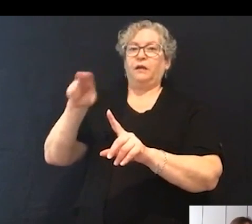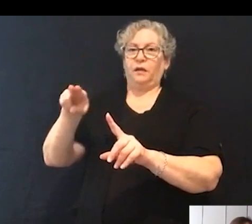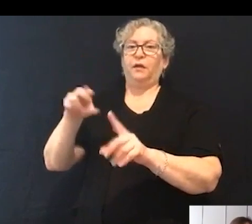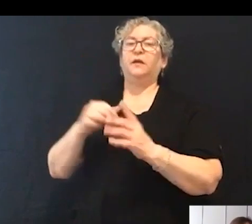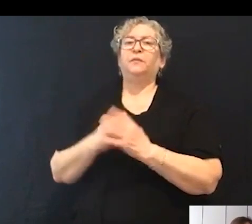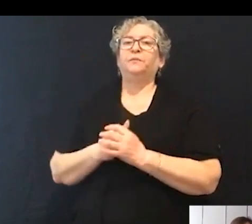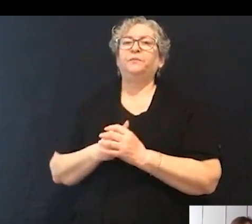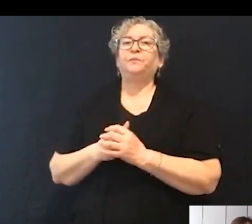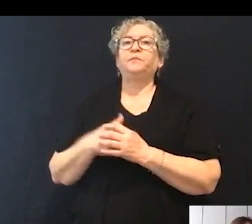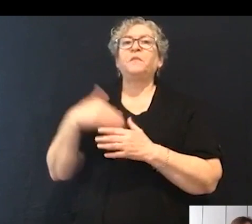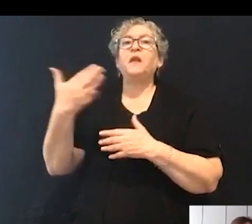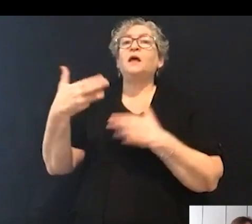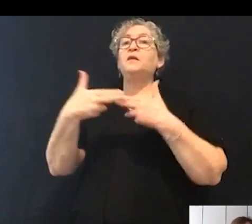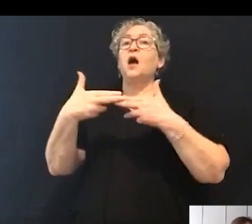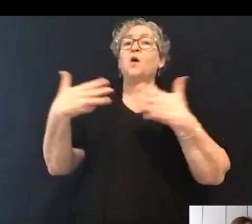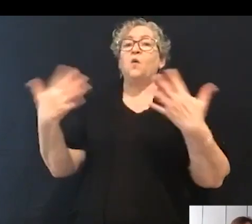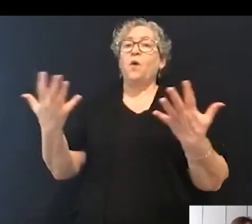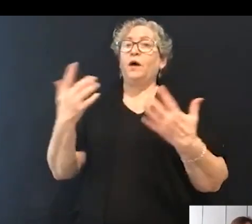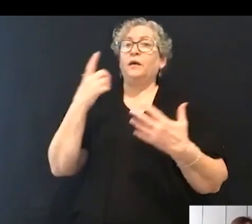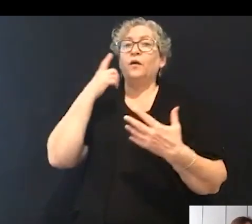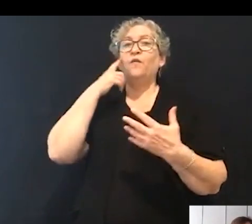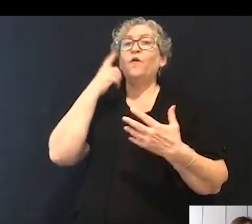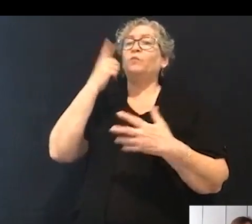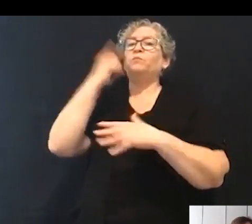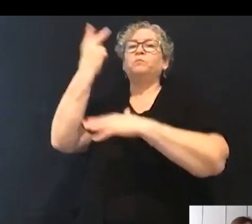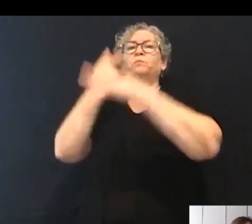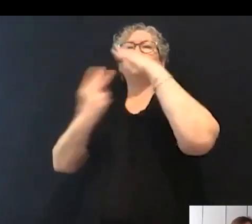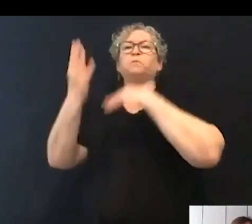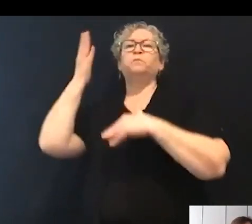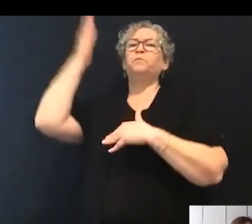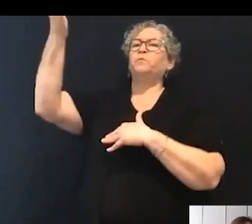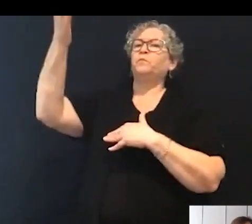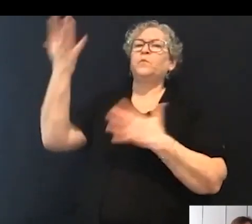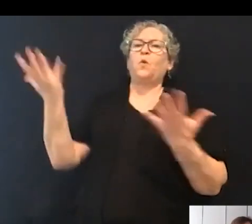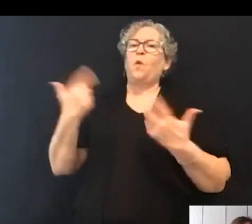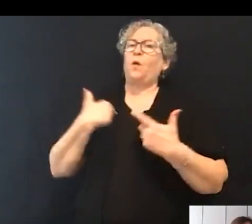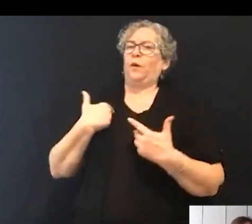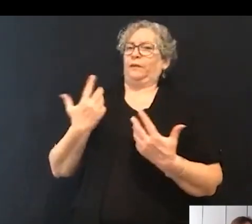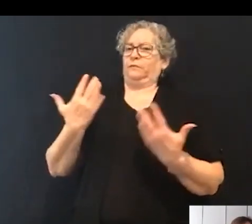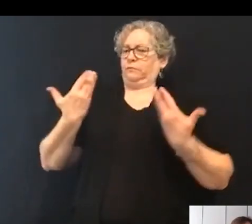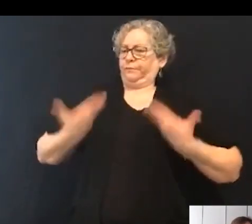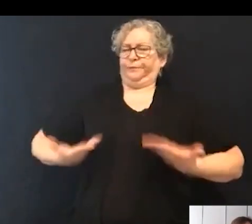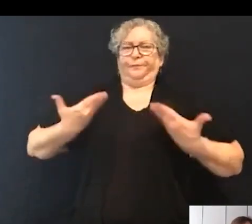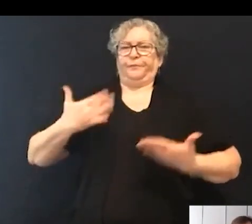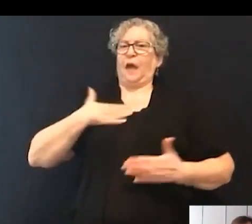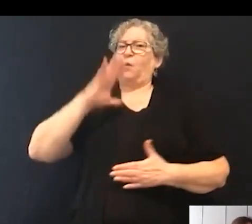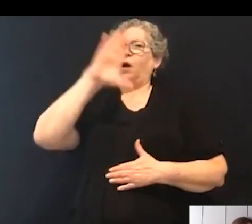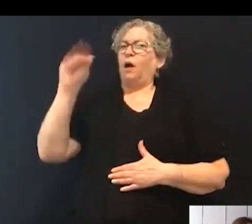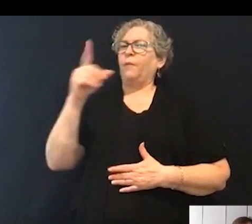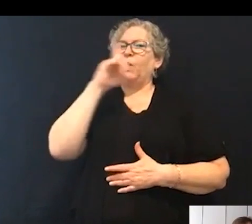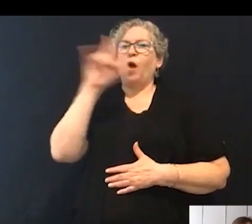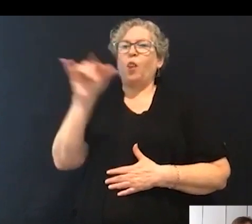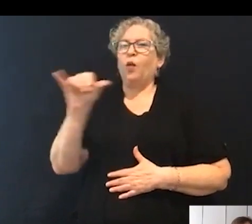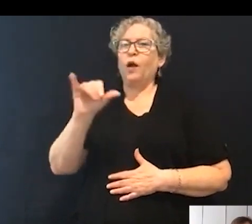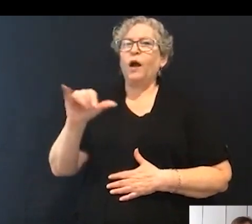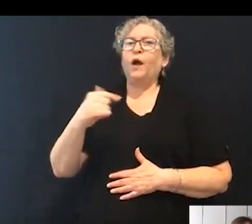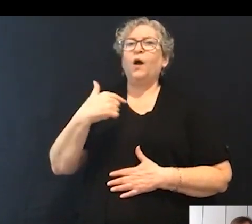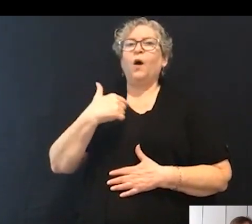Next slide show, our forward looking statements. So what is ProQR? ProQR has a clear mission.